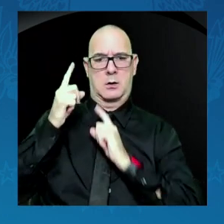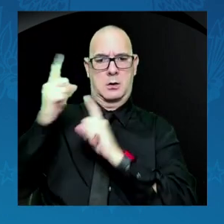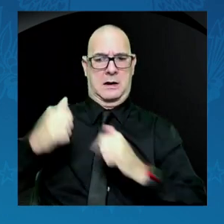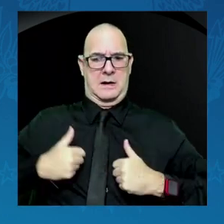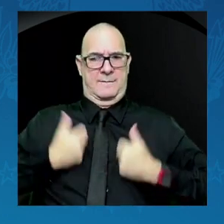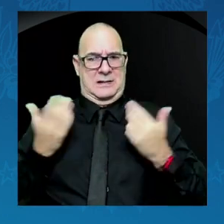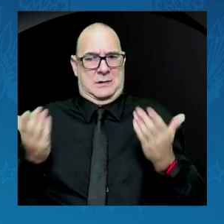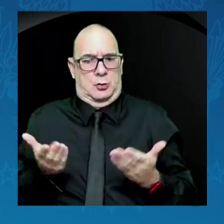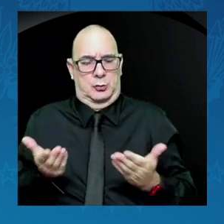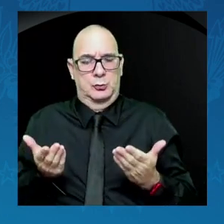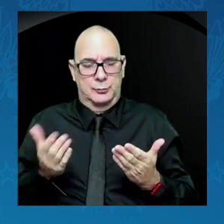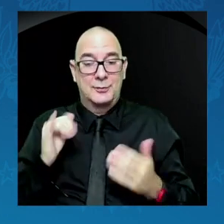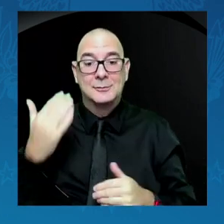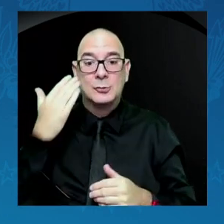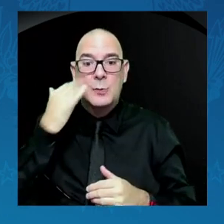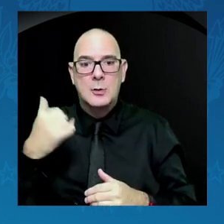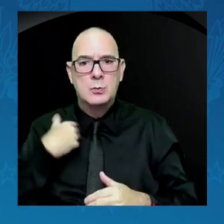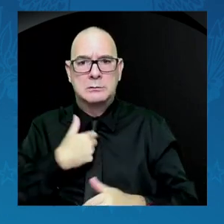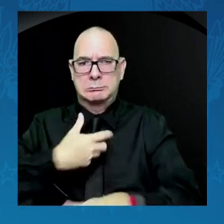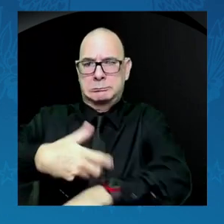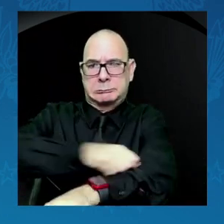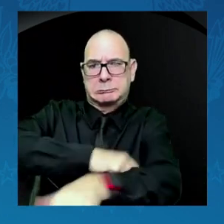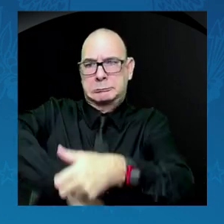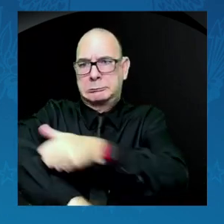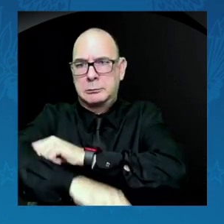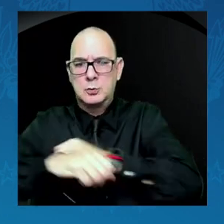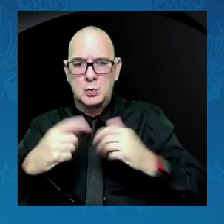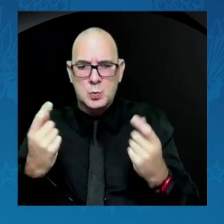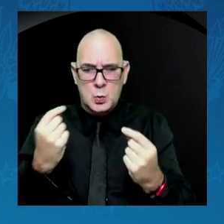Along with putting up five great observatories